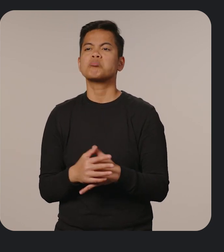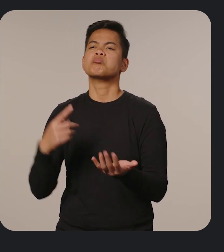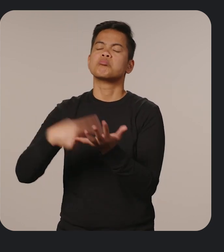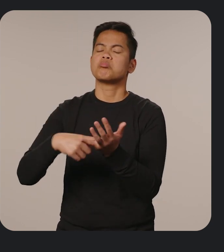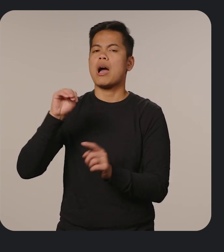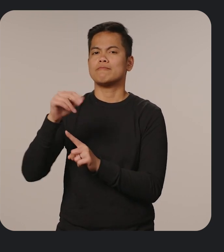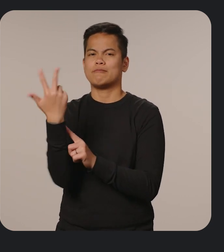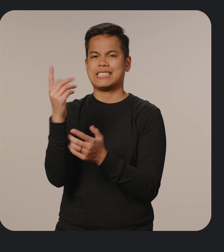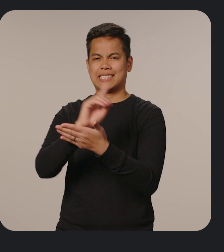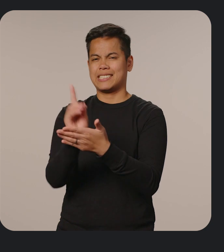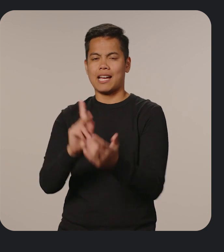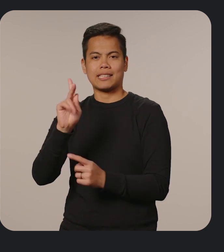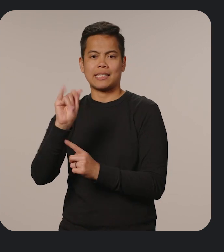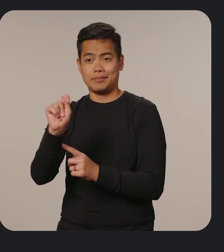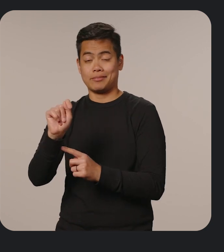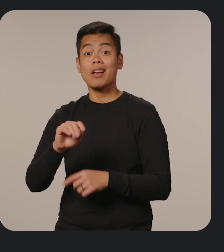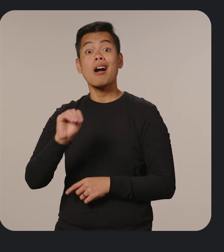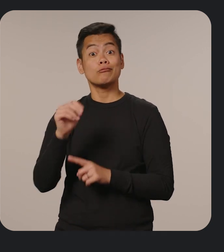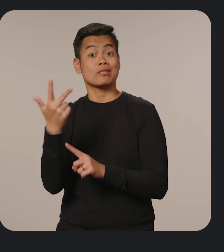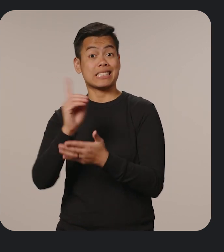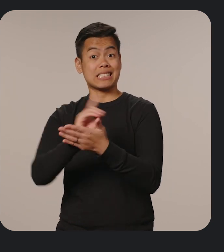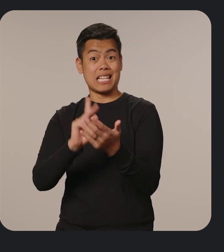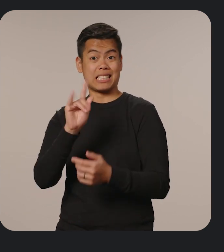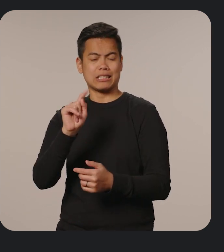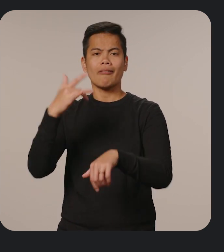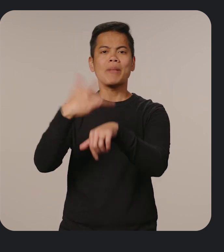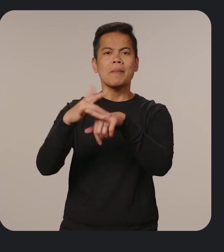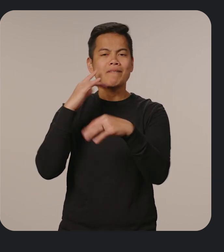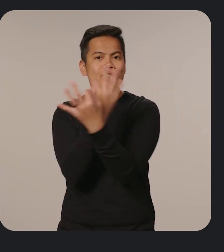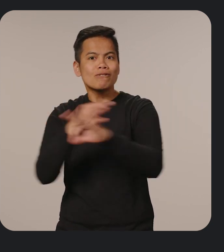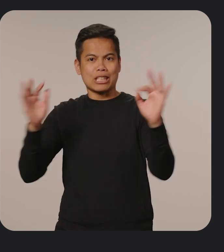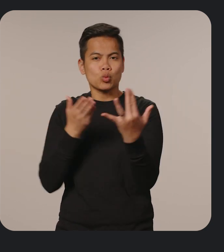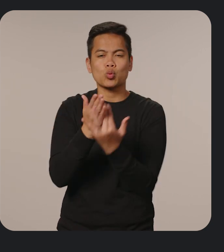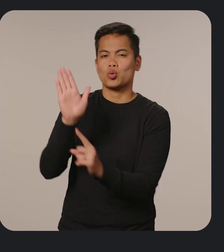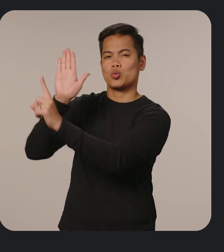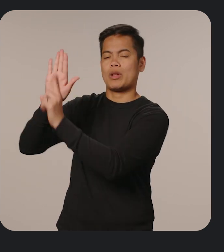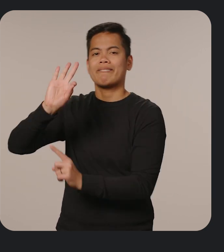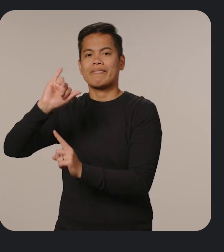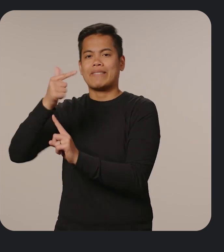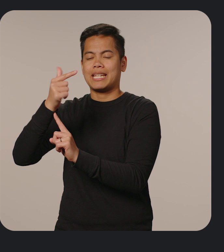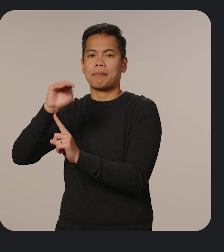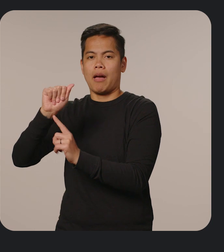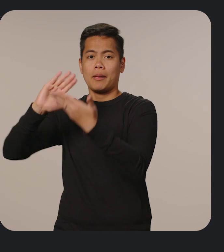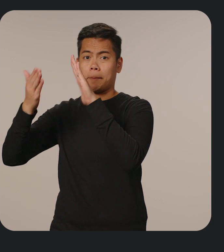and it's a big part of how we're getting Material closer to your workflow so that getting started as faster and applying updates